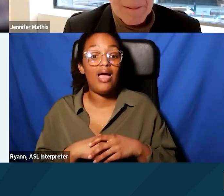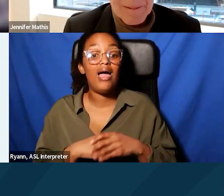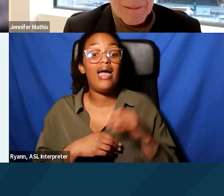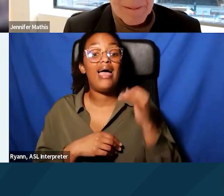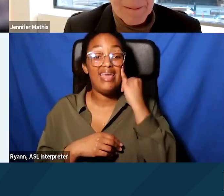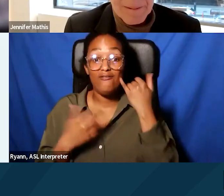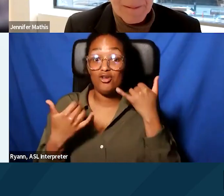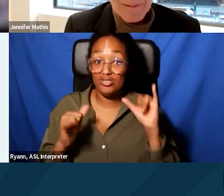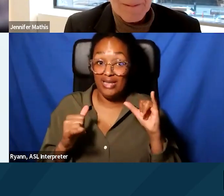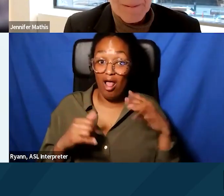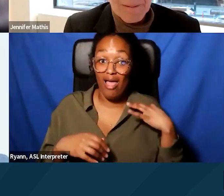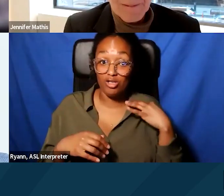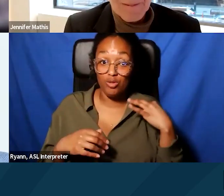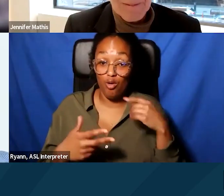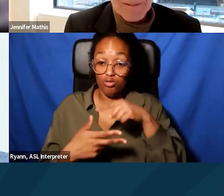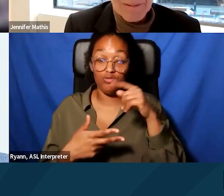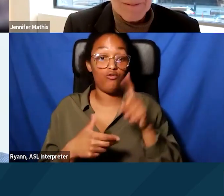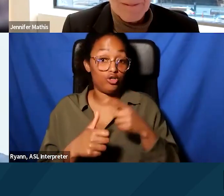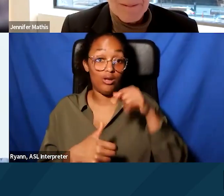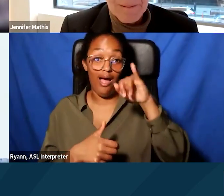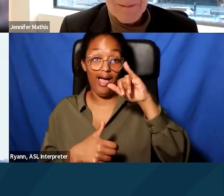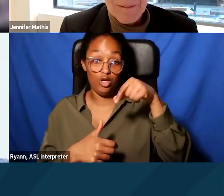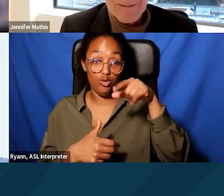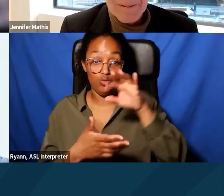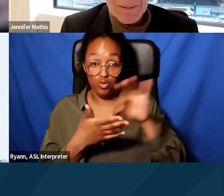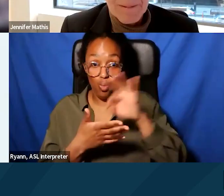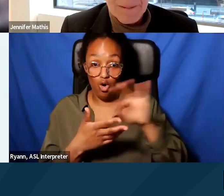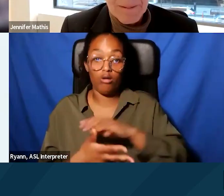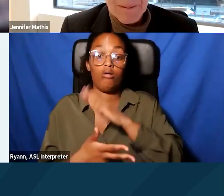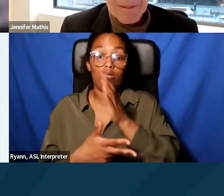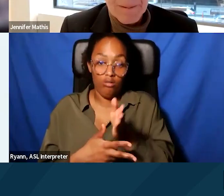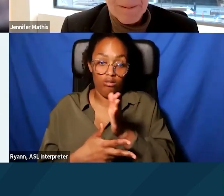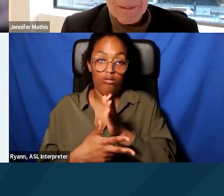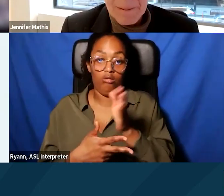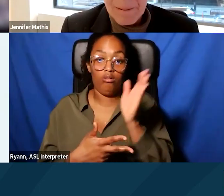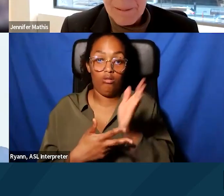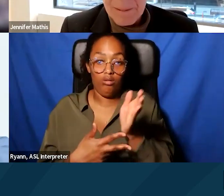you need to do a level of need, and if I wanted to do the Berger waiver